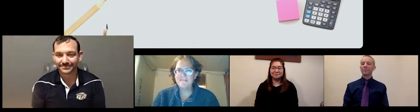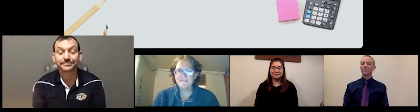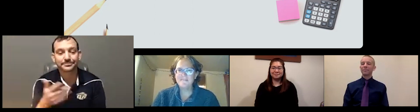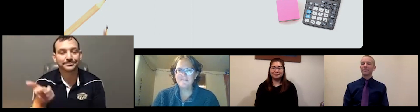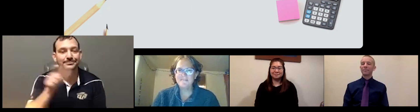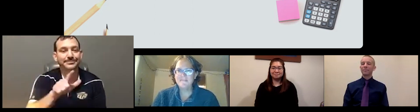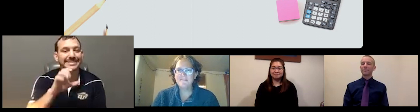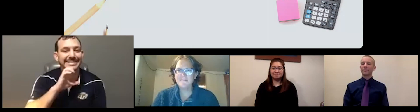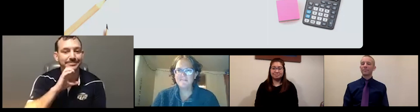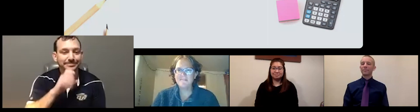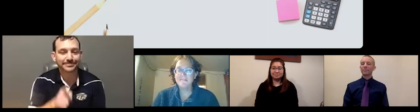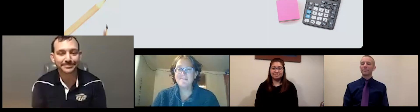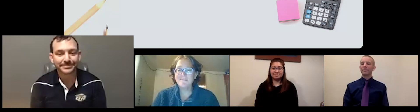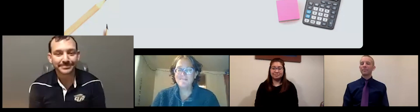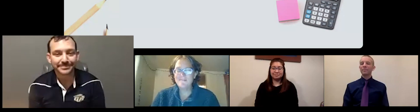Cindy, your turn.